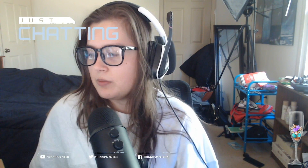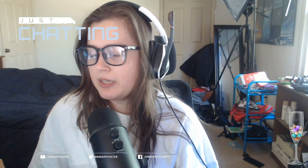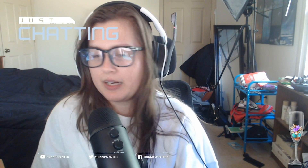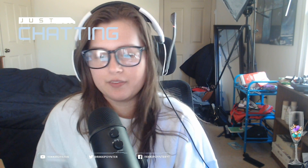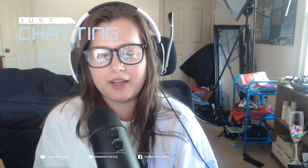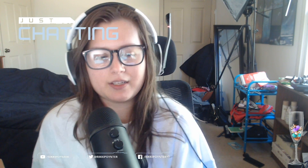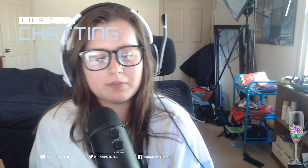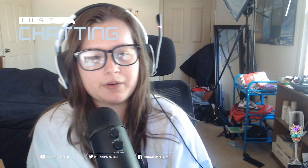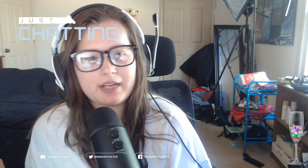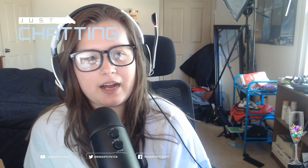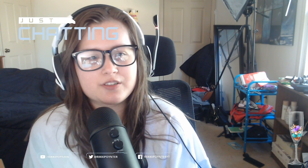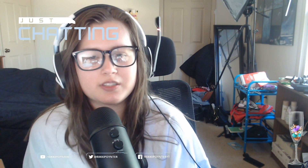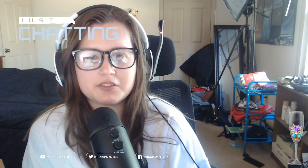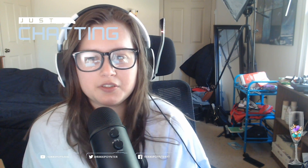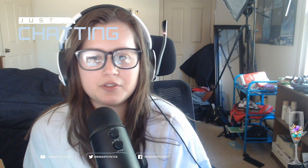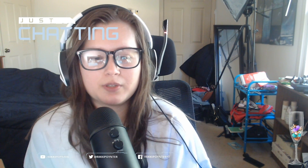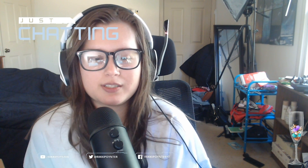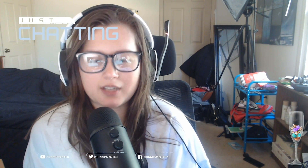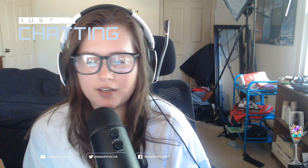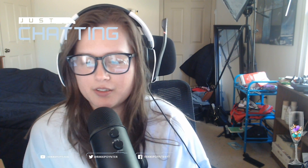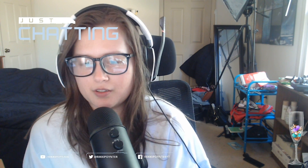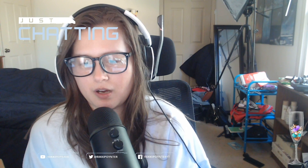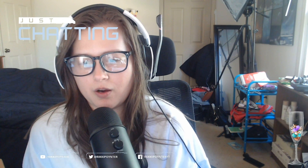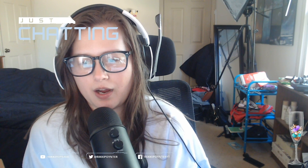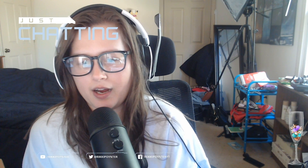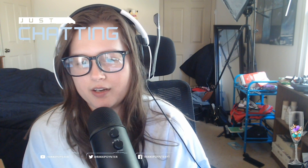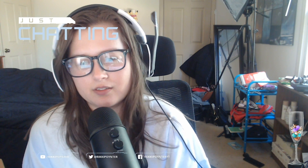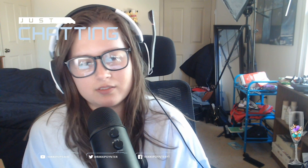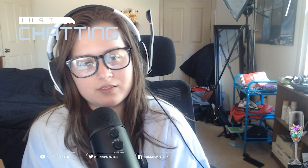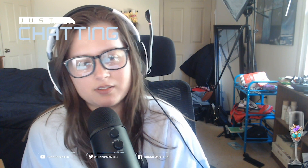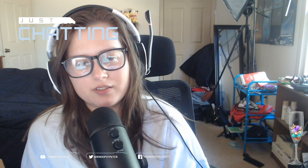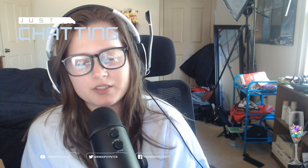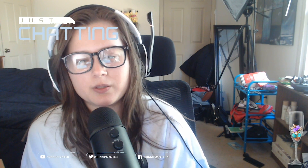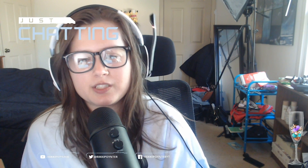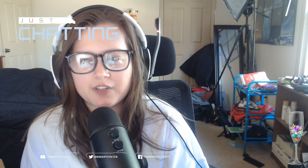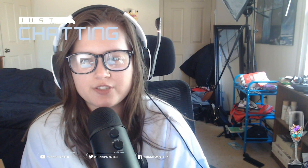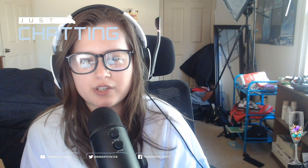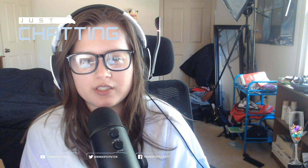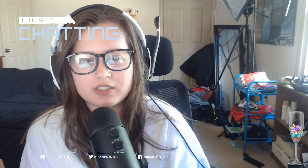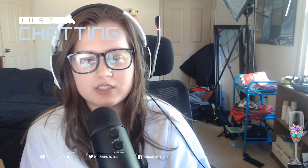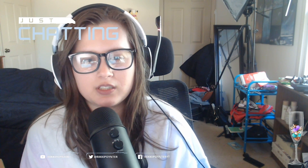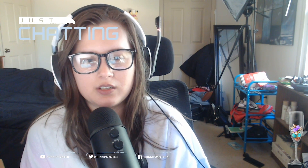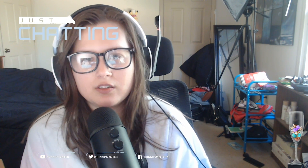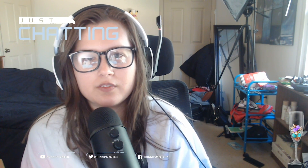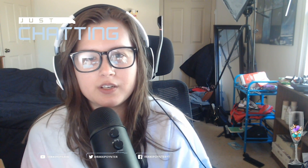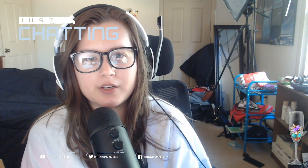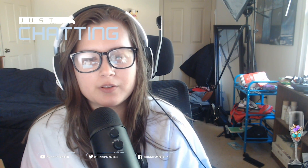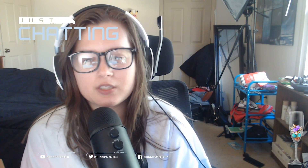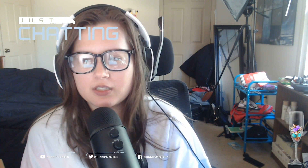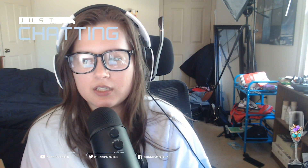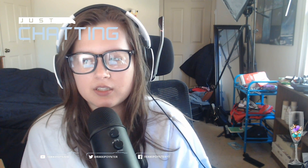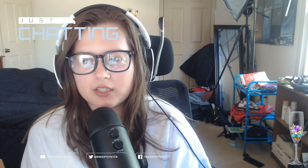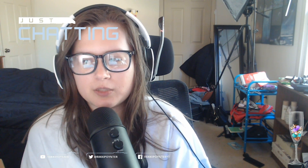But, yeah. That's my reaction to Sign Duo. It's always frustrating to see videos like this,